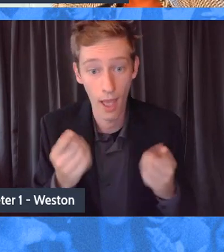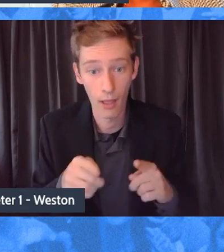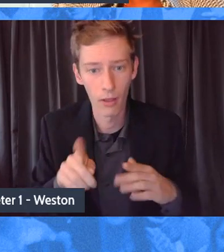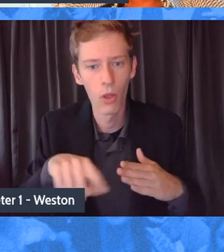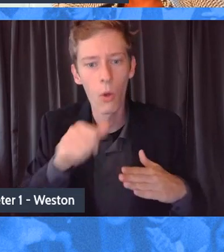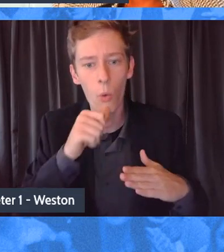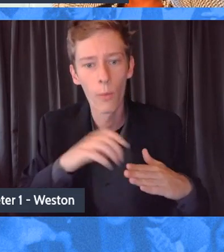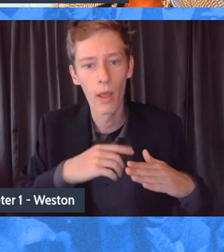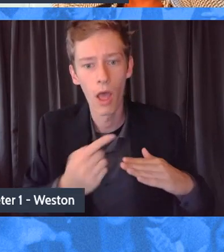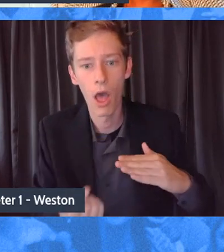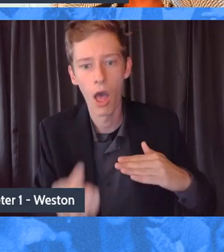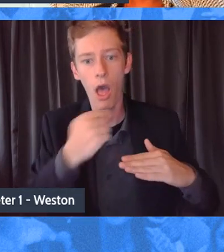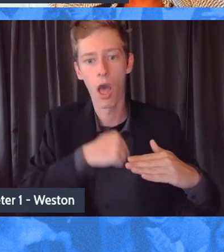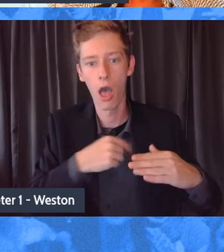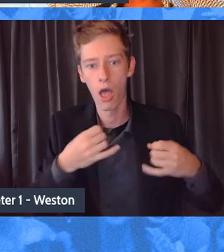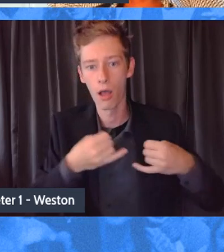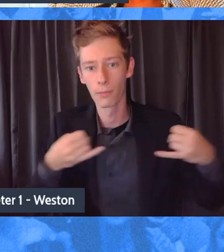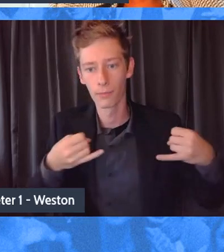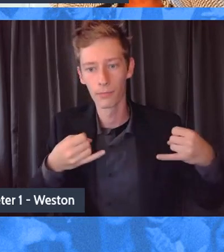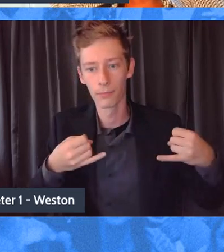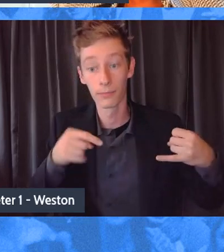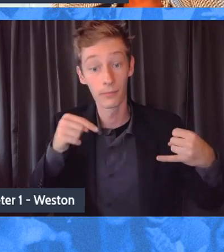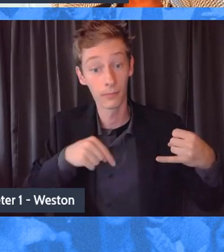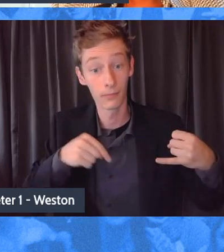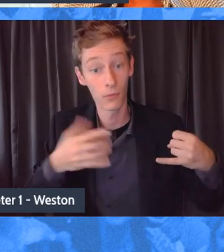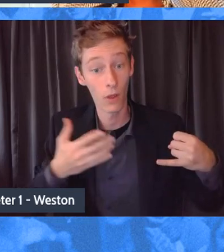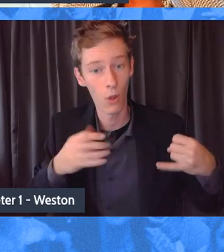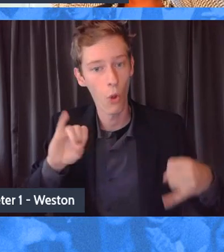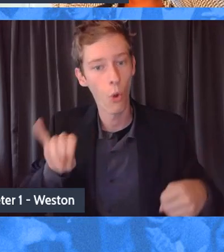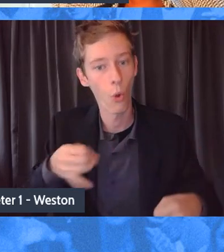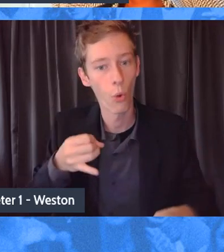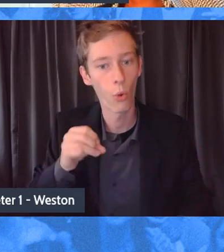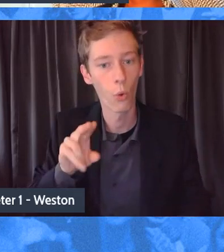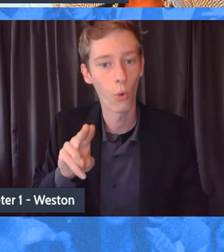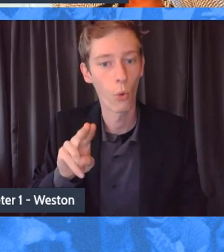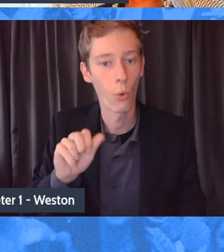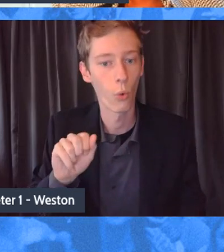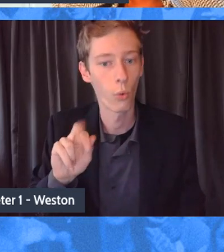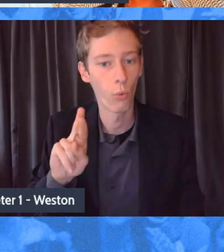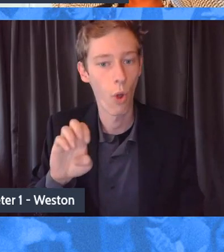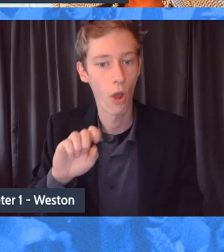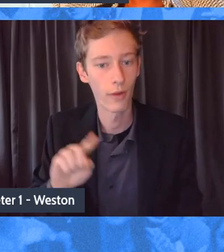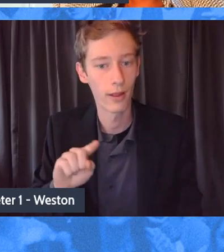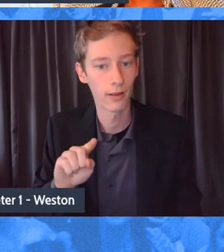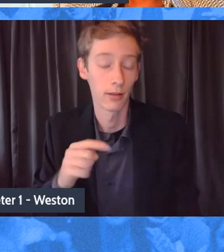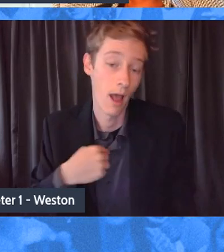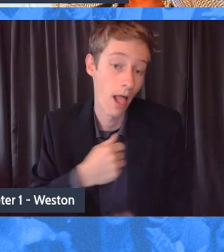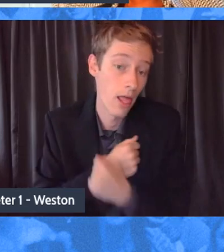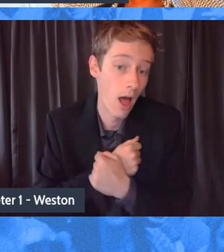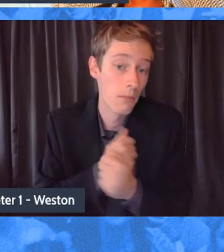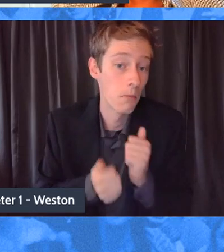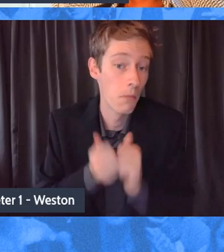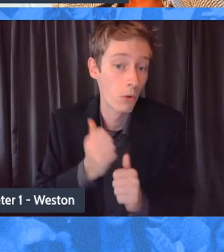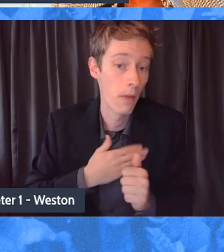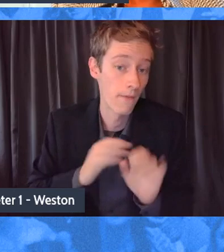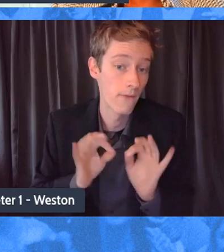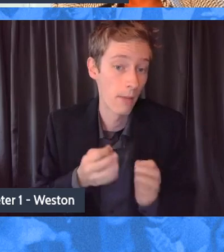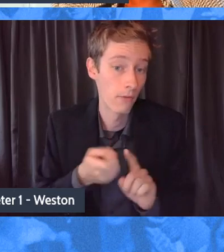Well, I love Juarez, and that's where my family is from. But there also is a very real reality of danger going across the border right now in Juarez.